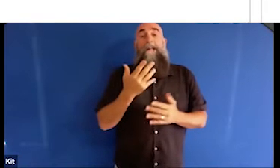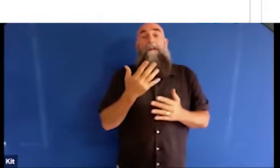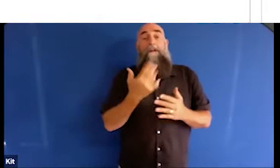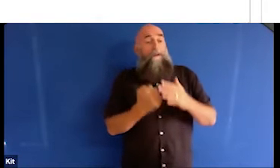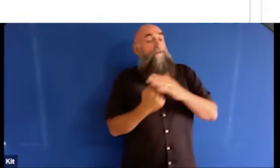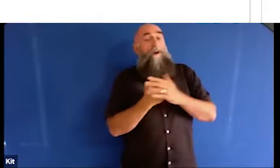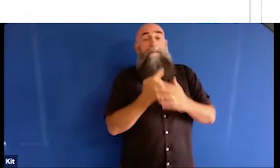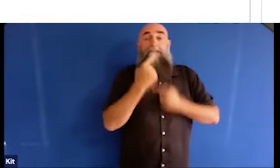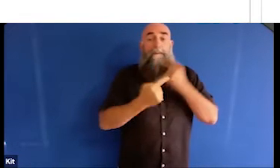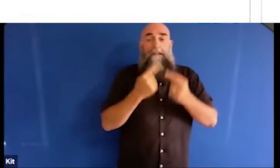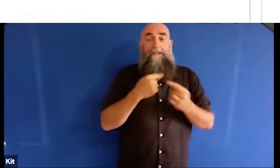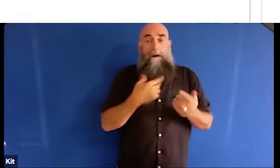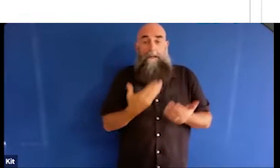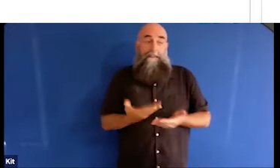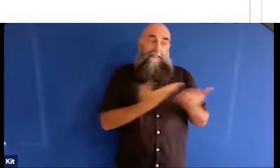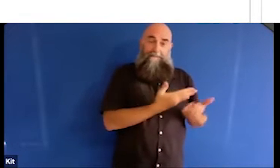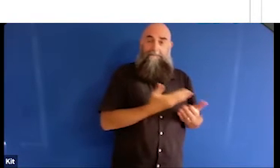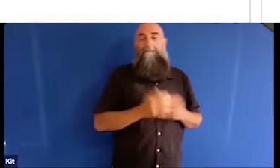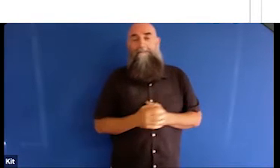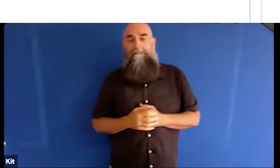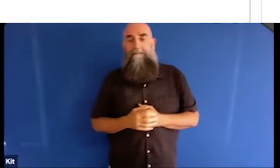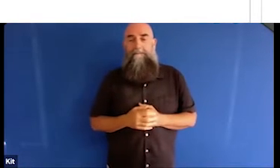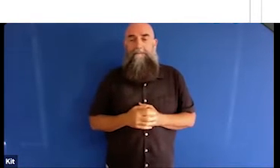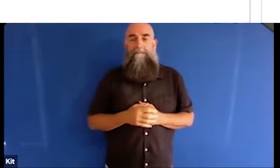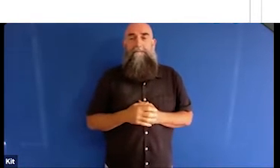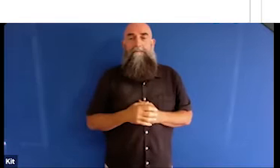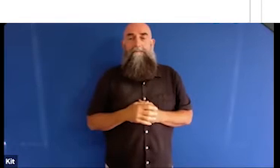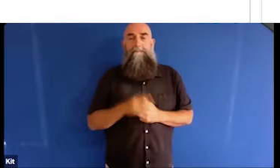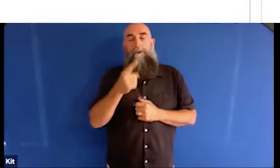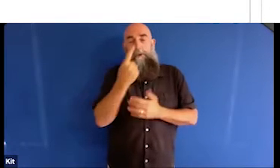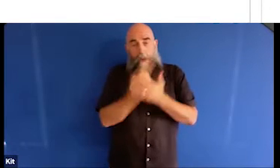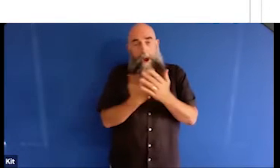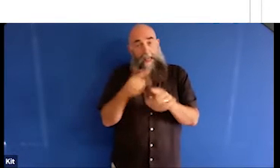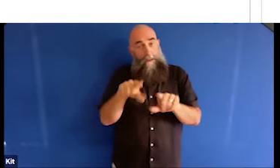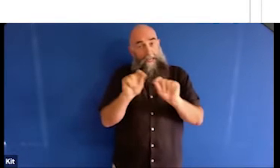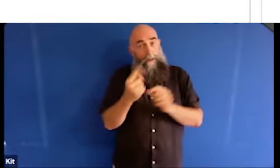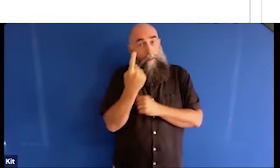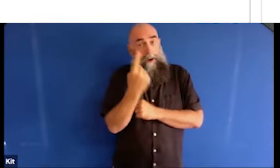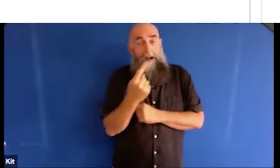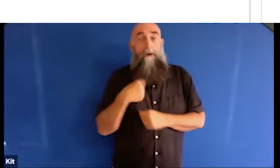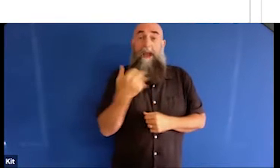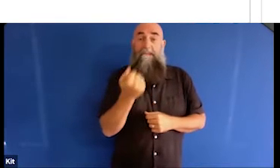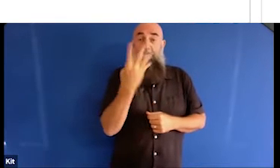So you can only select one but there are four options you can choose from,